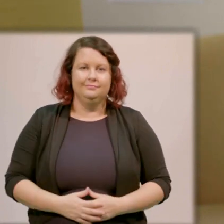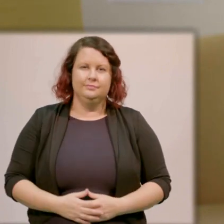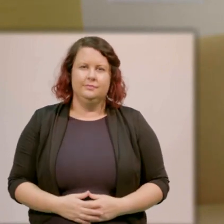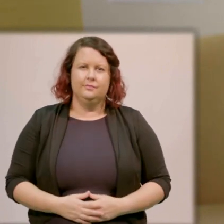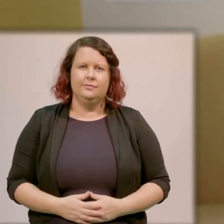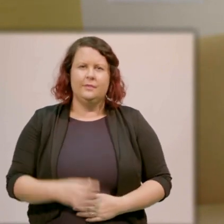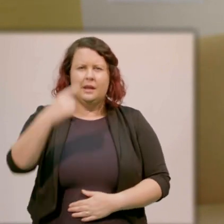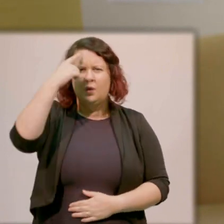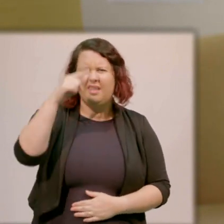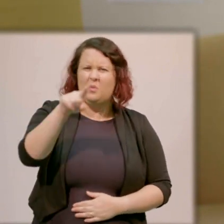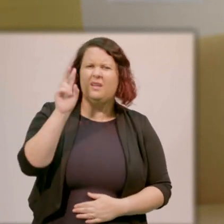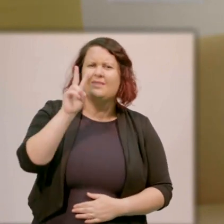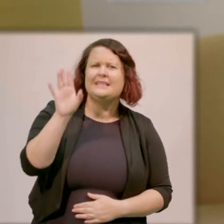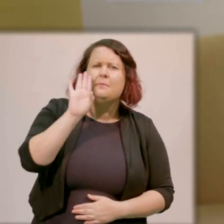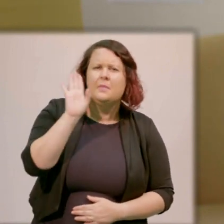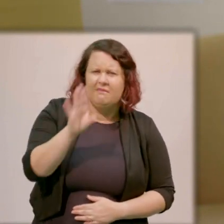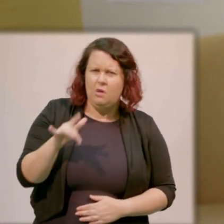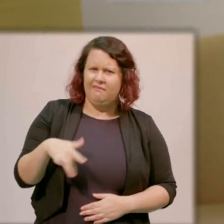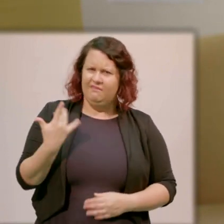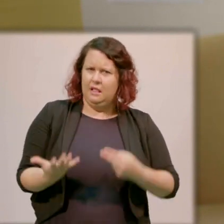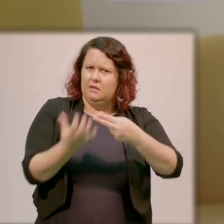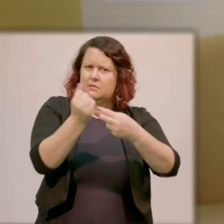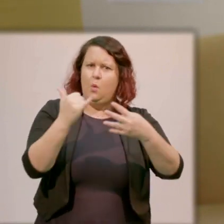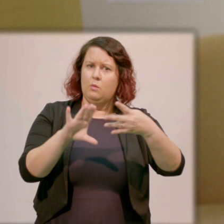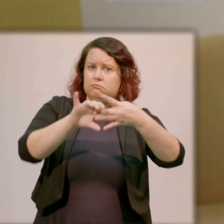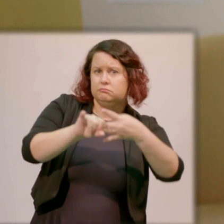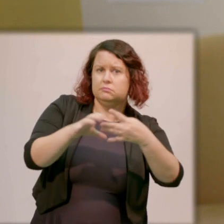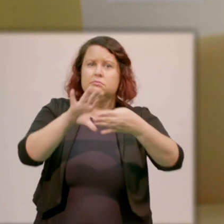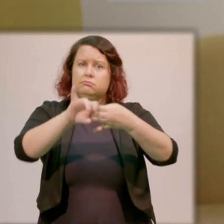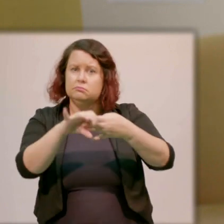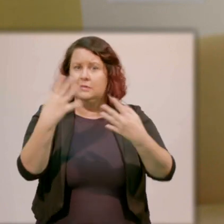Can you think of some text that you have read or viewed that would be multimodal texts?